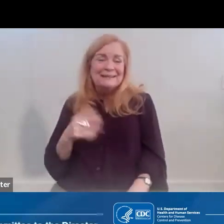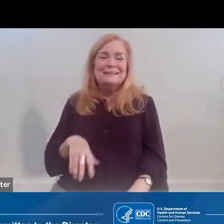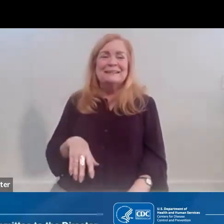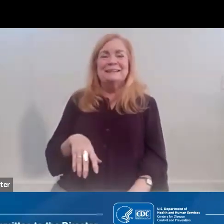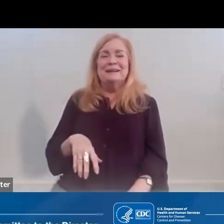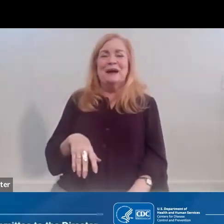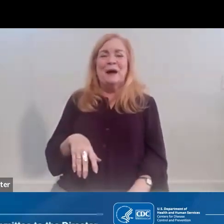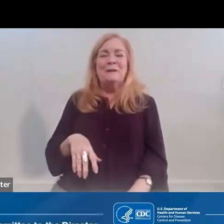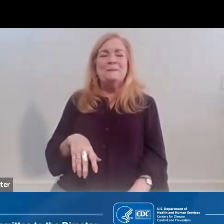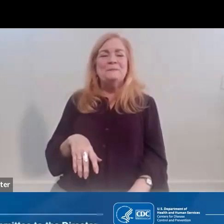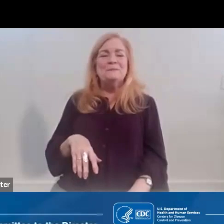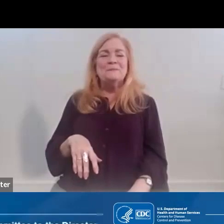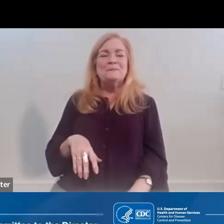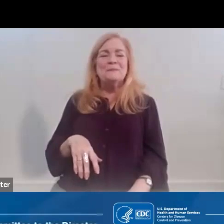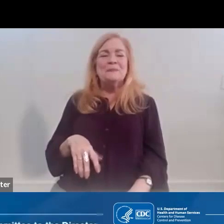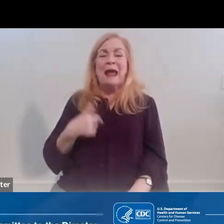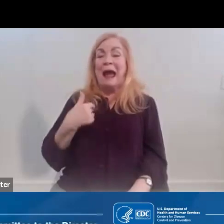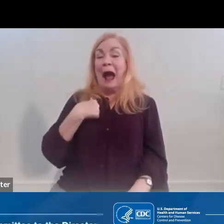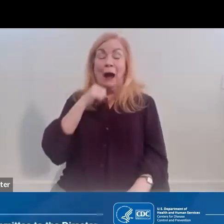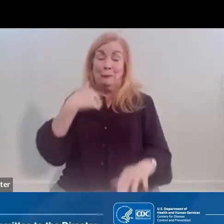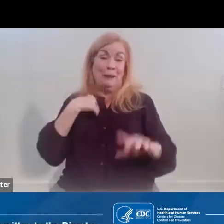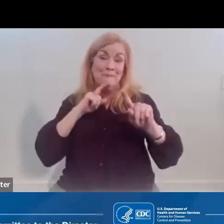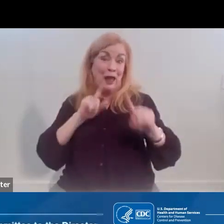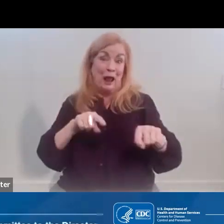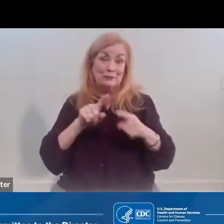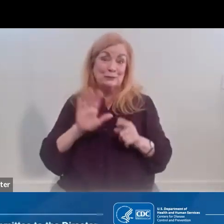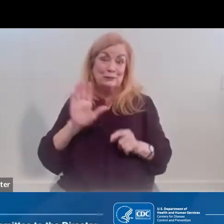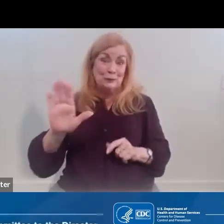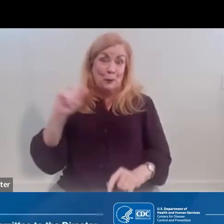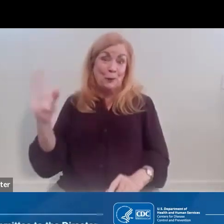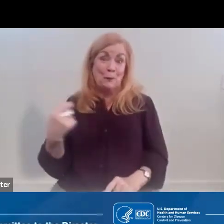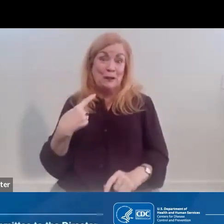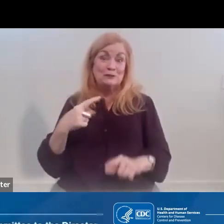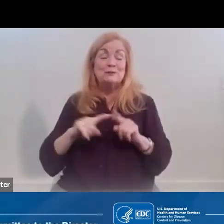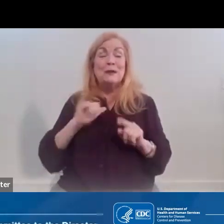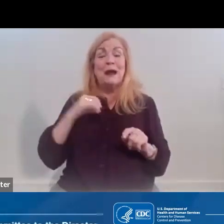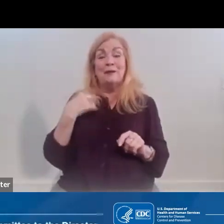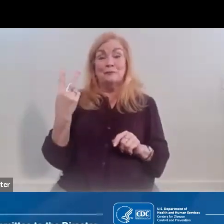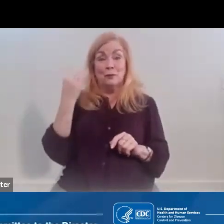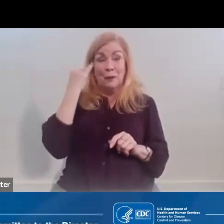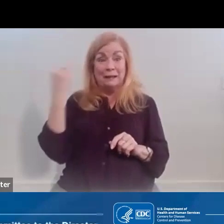And I don't have the answers to your questions, but two thoughts. And we've talked about this.